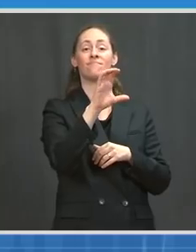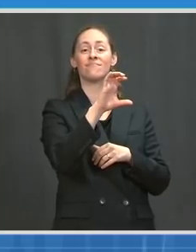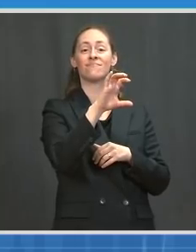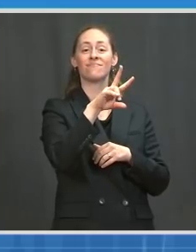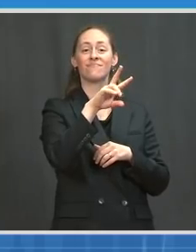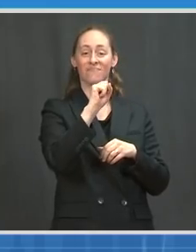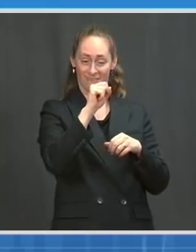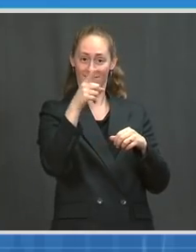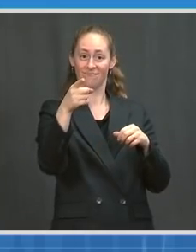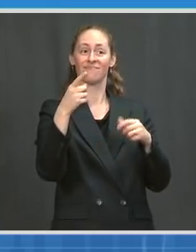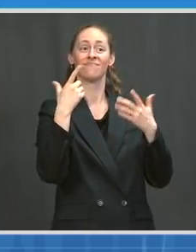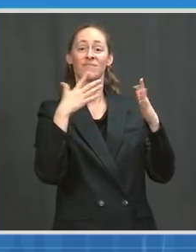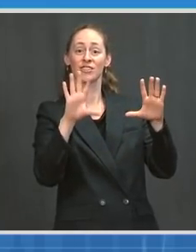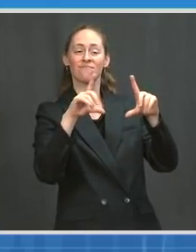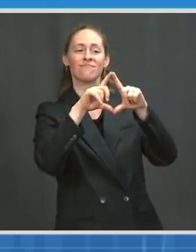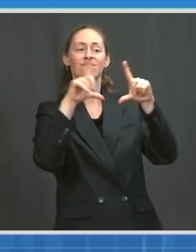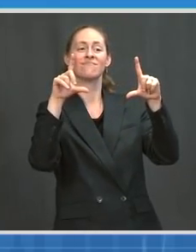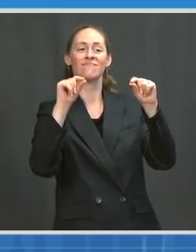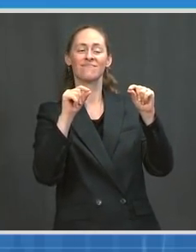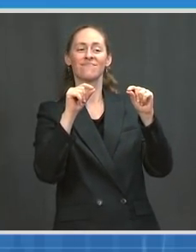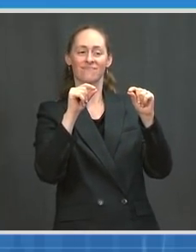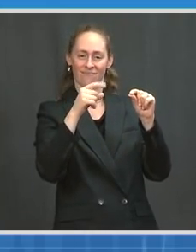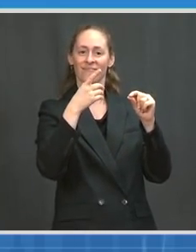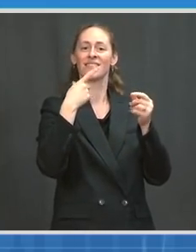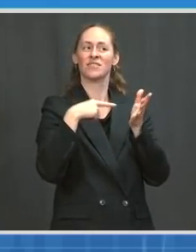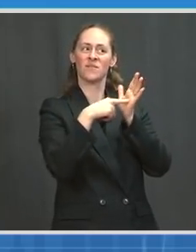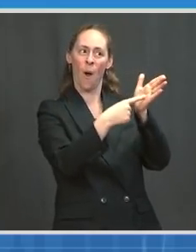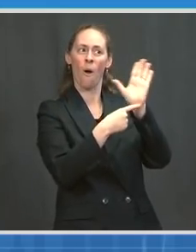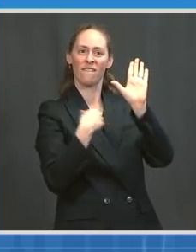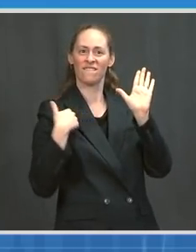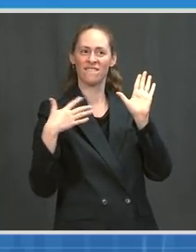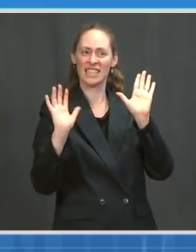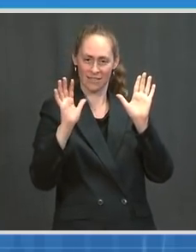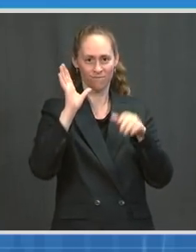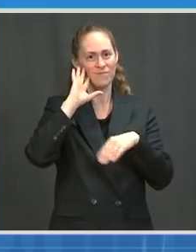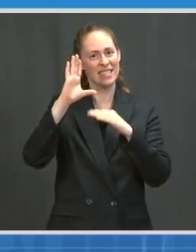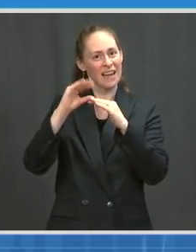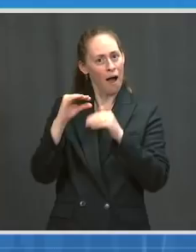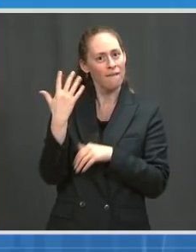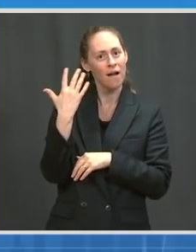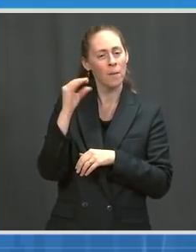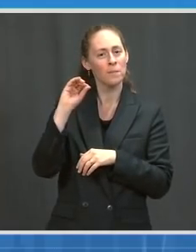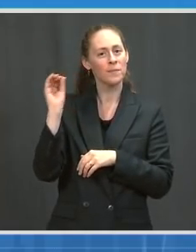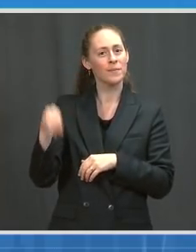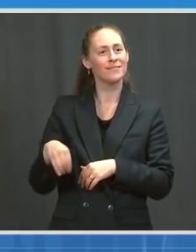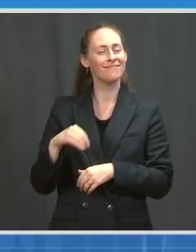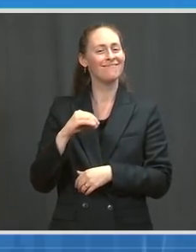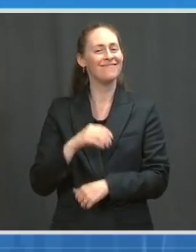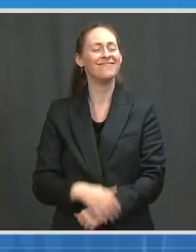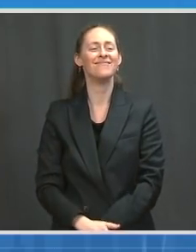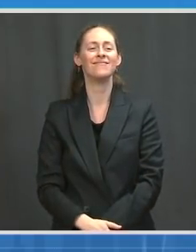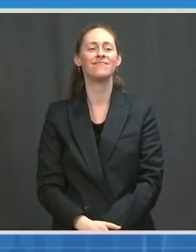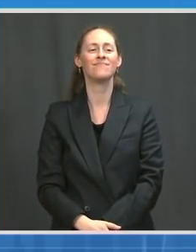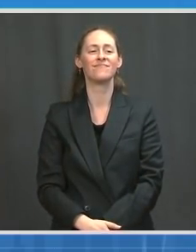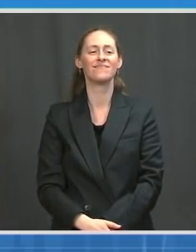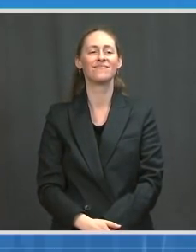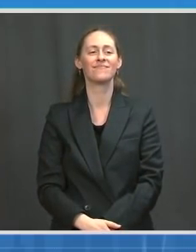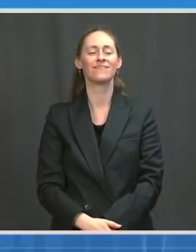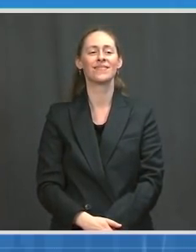There may be some not-as-healthy options, like beer and donuts if that's your thing. Sports leagues like NASCAR, NFL, MLB,